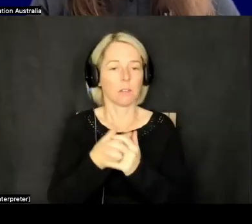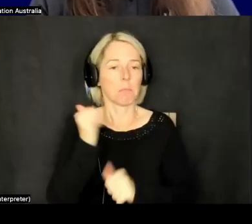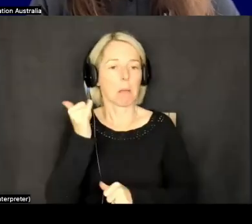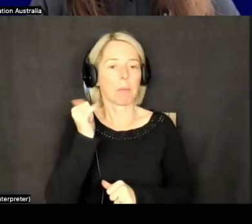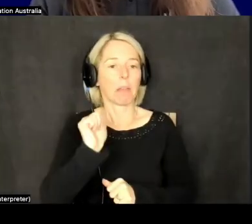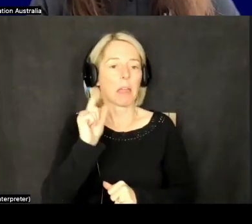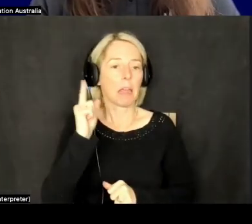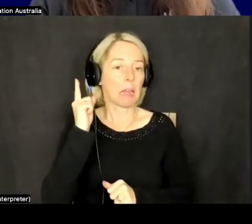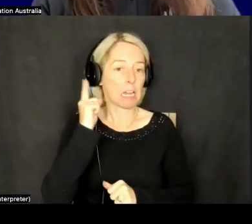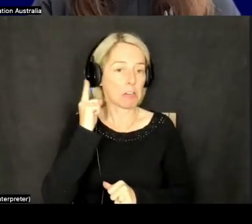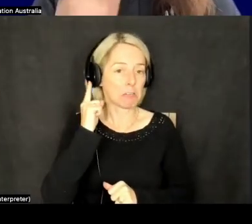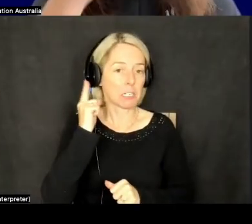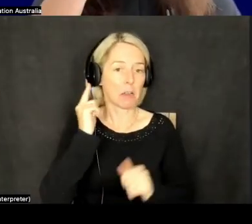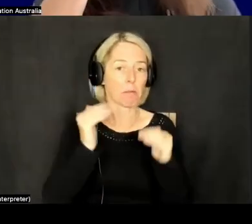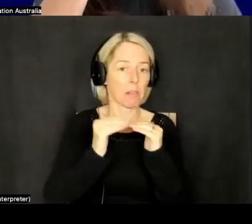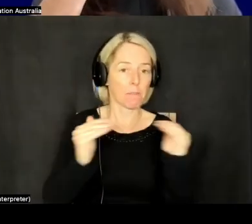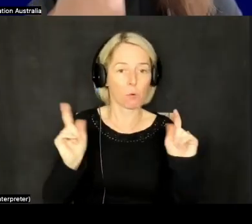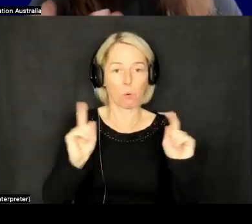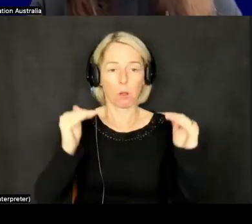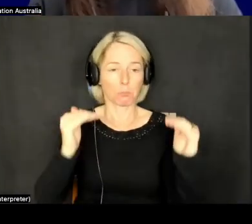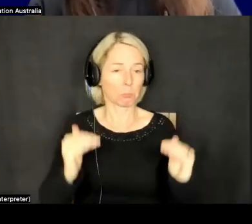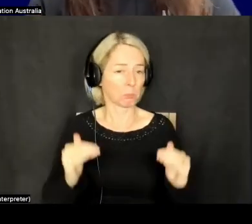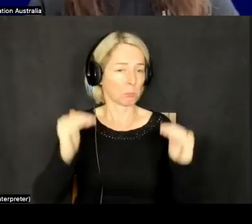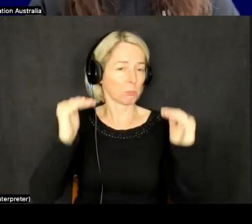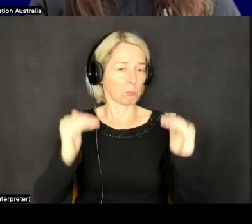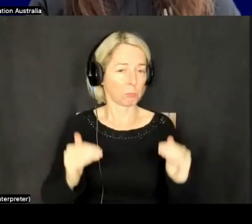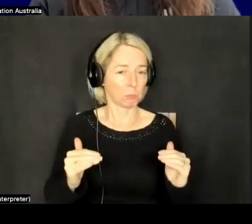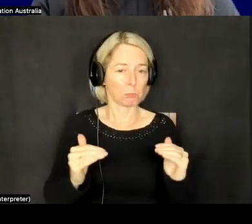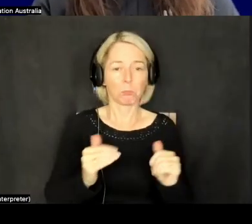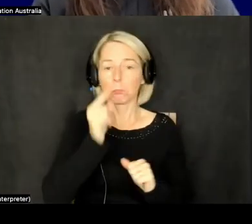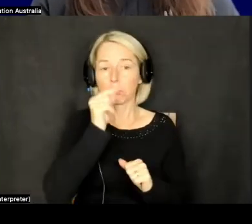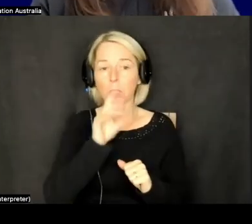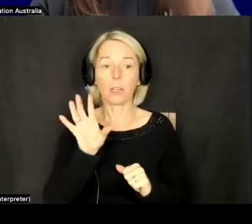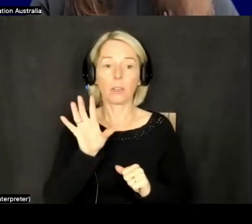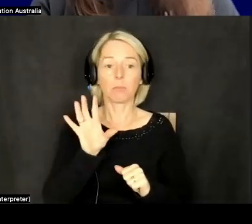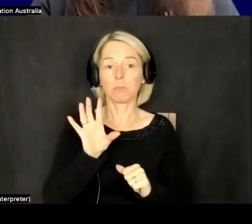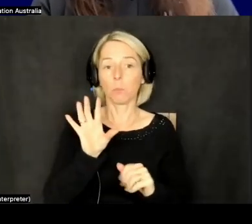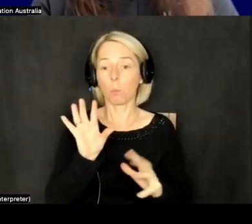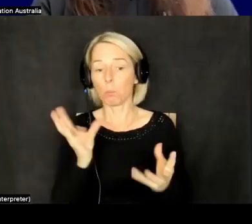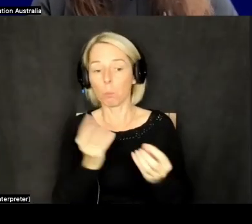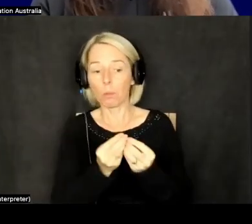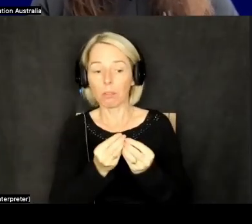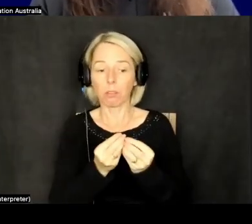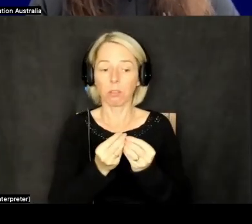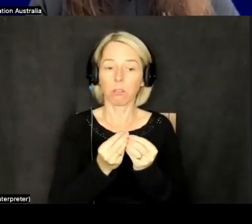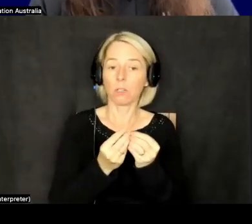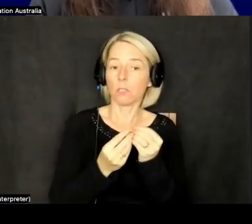can hear with certain pieces of technology or these are the kind of technologies that